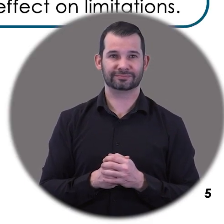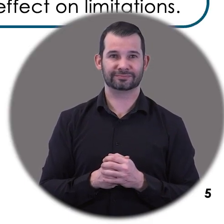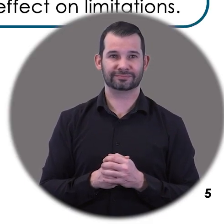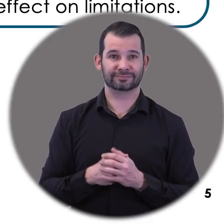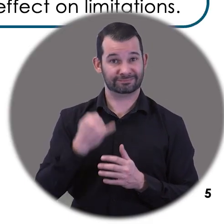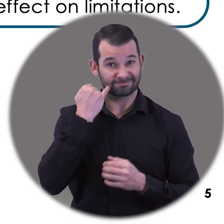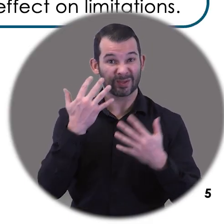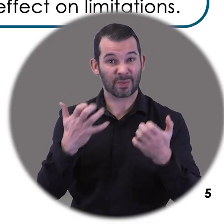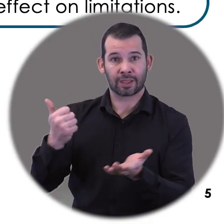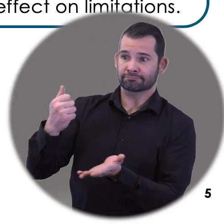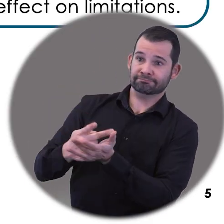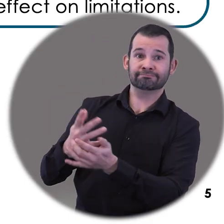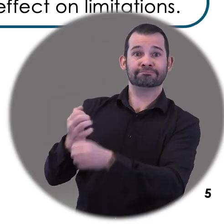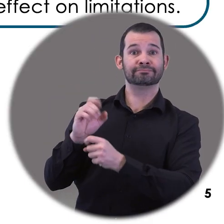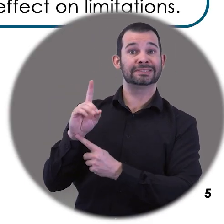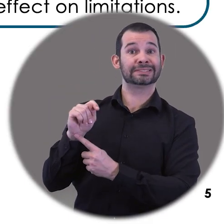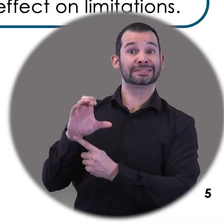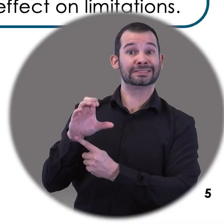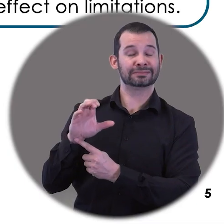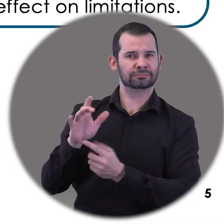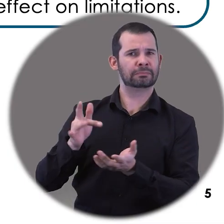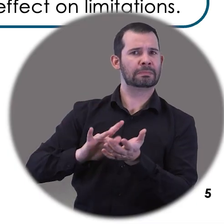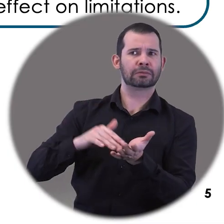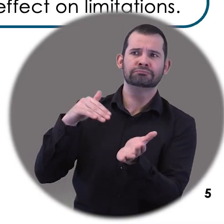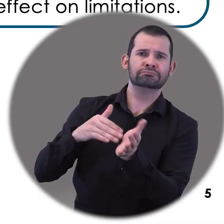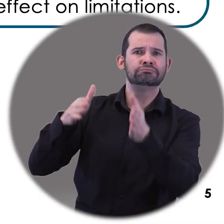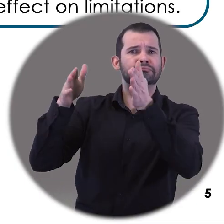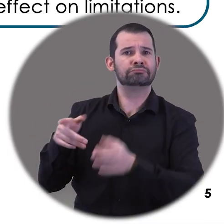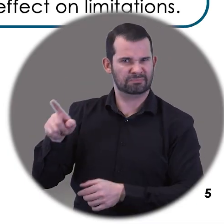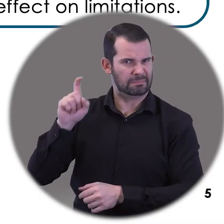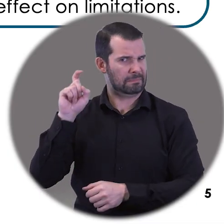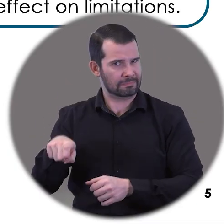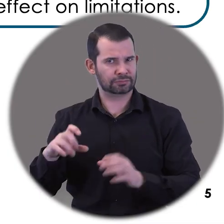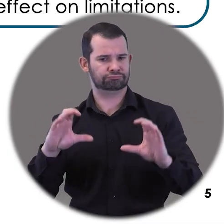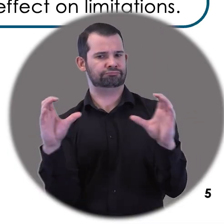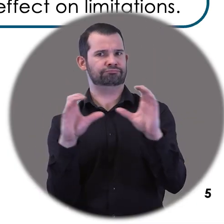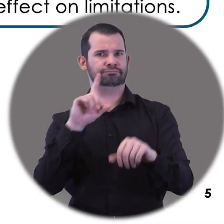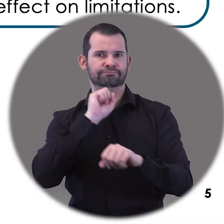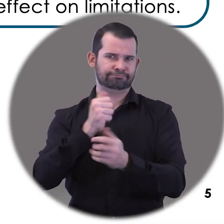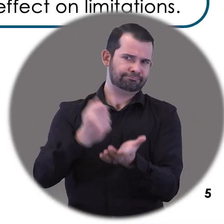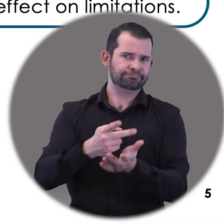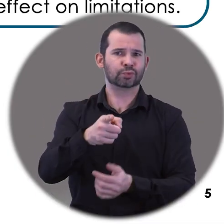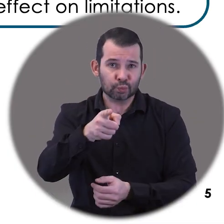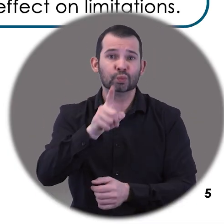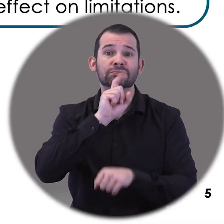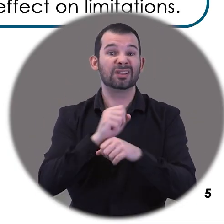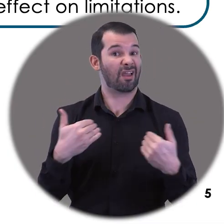To be eligible for the DTC, a medical practitioner must certify that you: